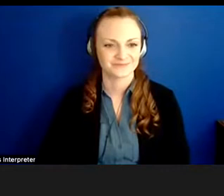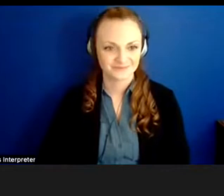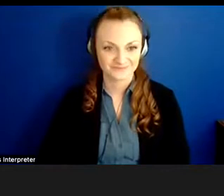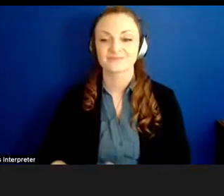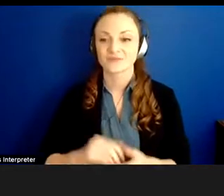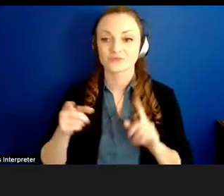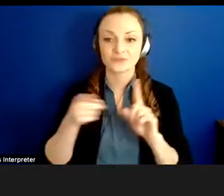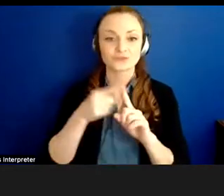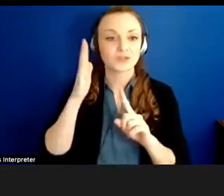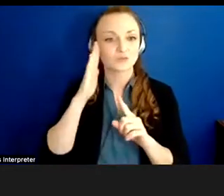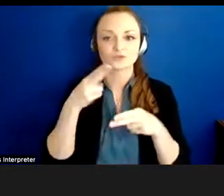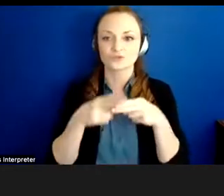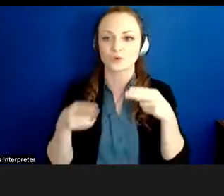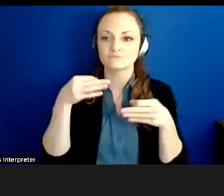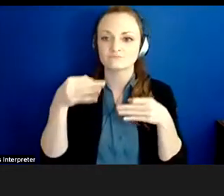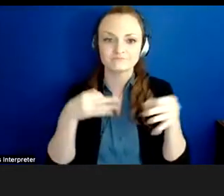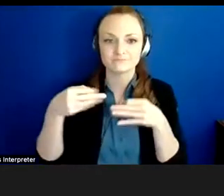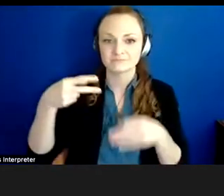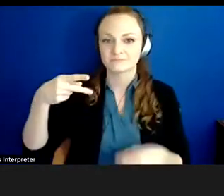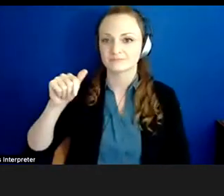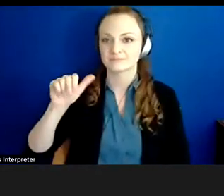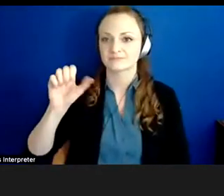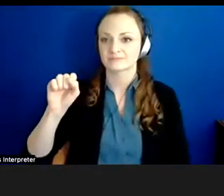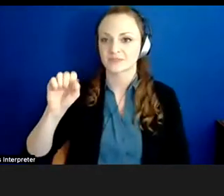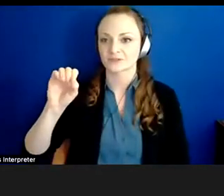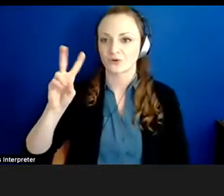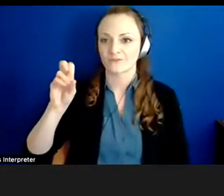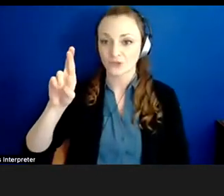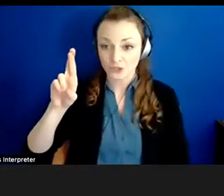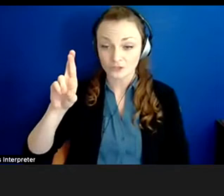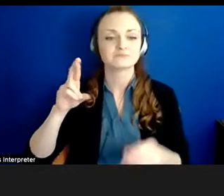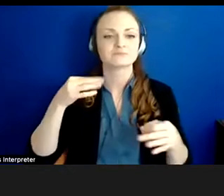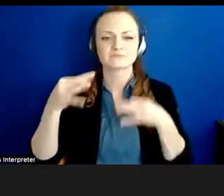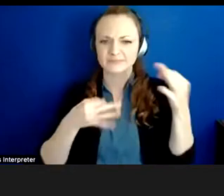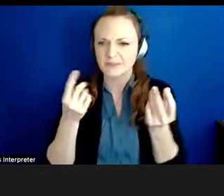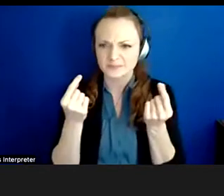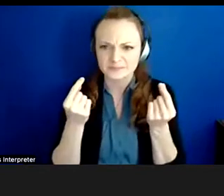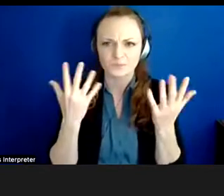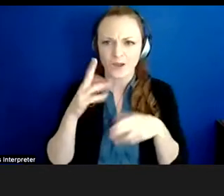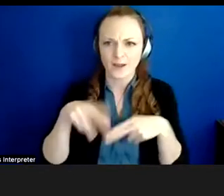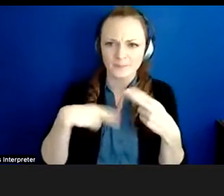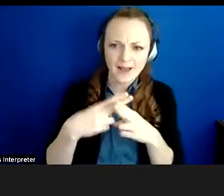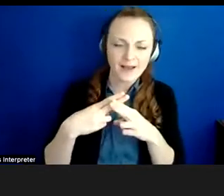and explain a little bit about what the whole thing is about, and how Passover is celebrated.